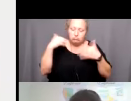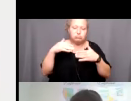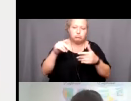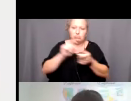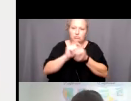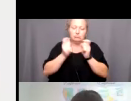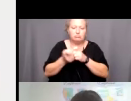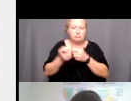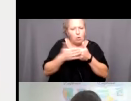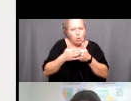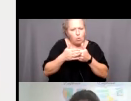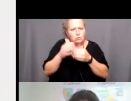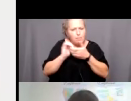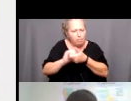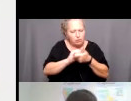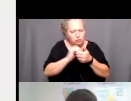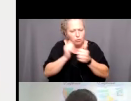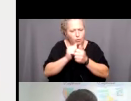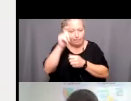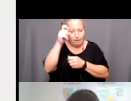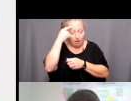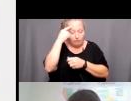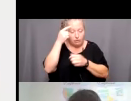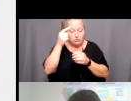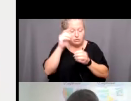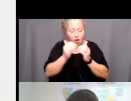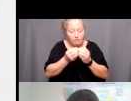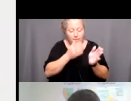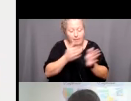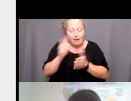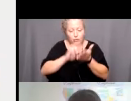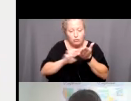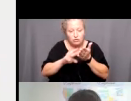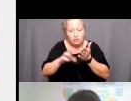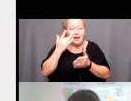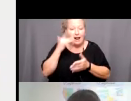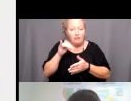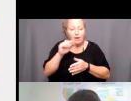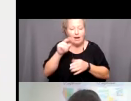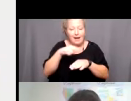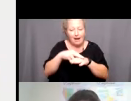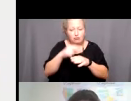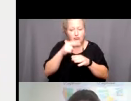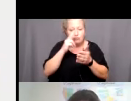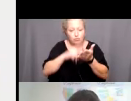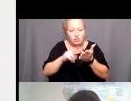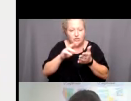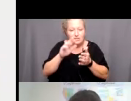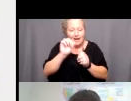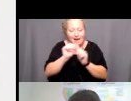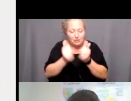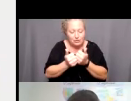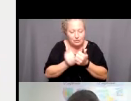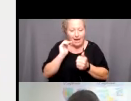close partnership with the governor's office of planning and research and the California natural resources agency and our entities took an